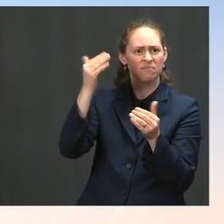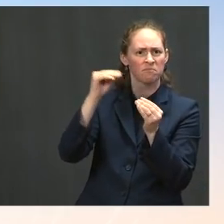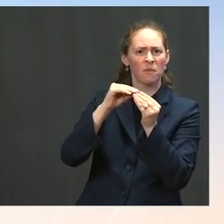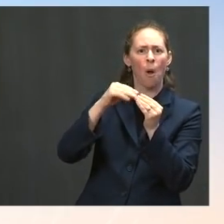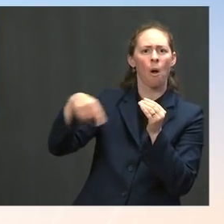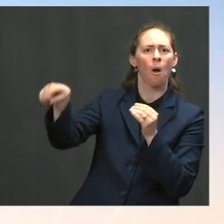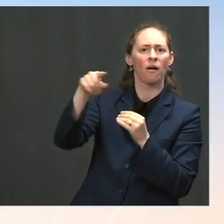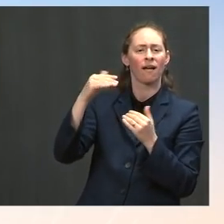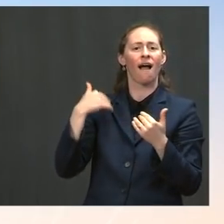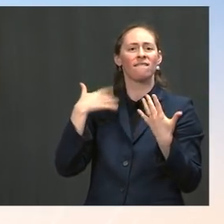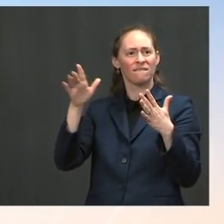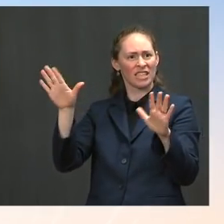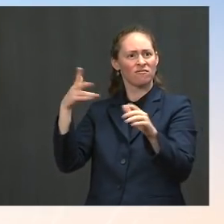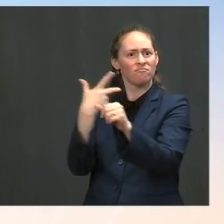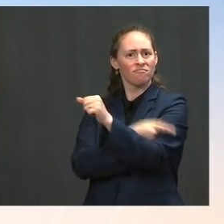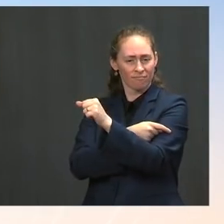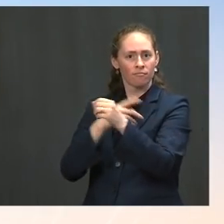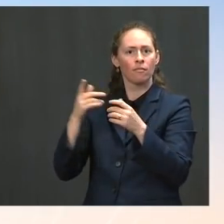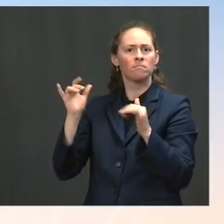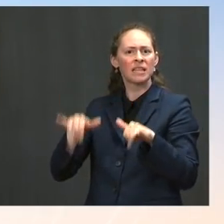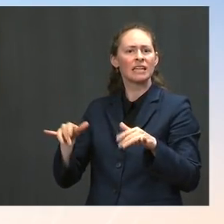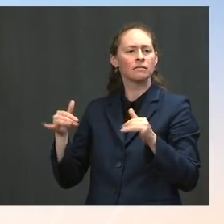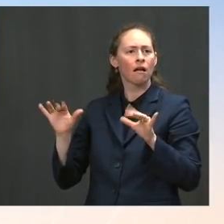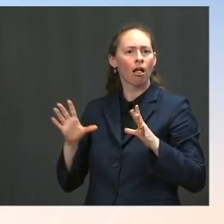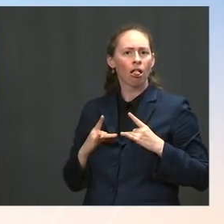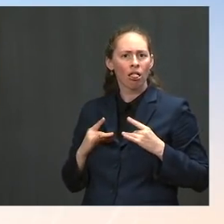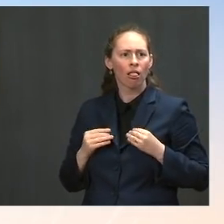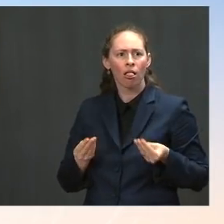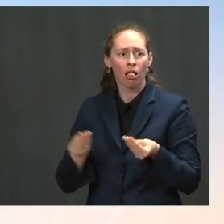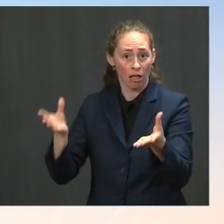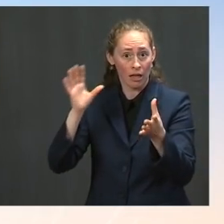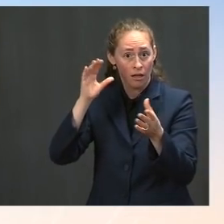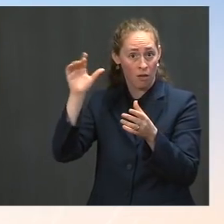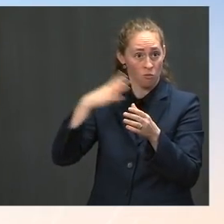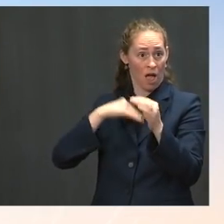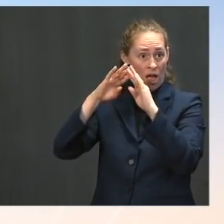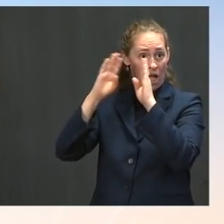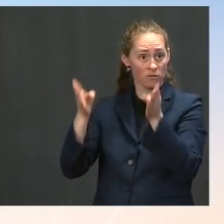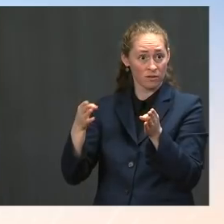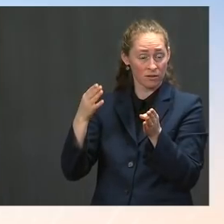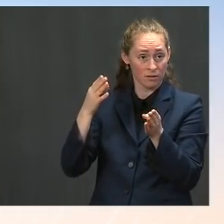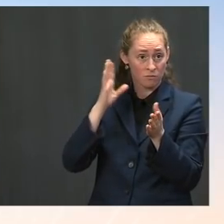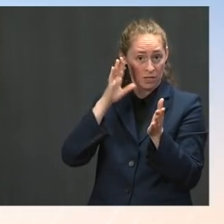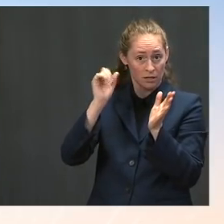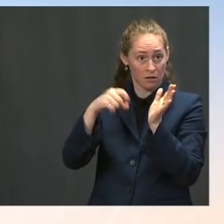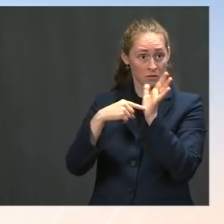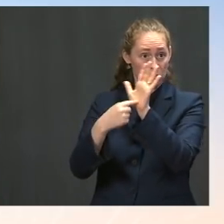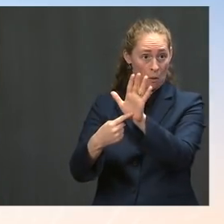and would you commit to publicly confirming cases if others occur in the future? Ms. Psaki: There have been.